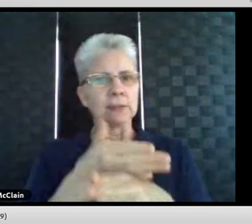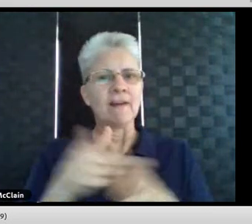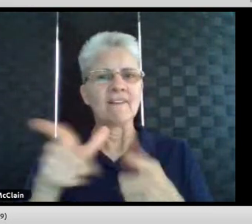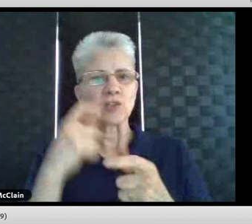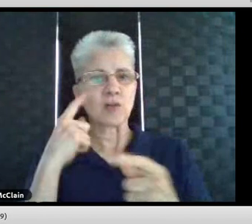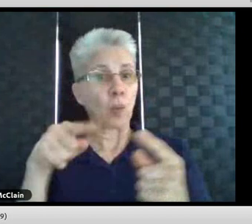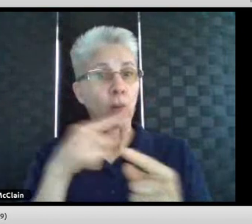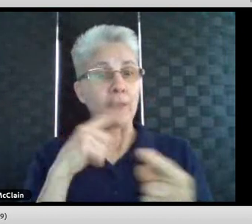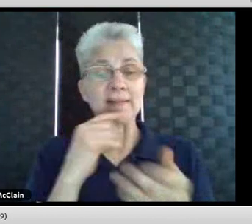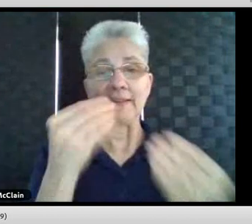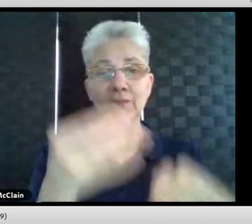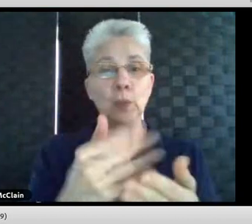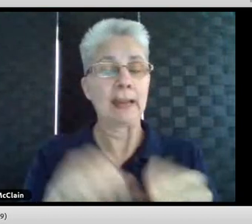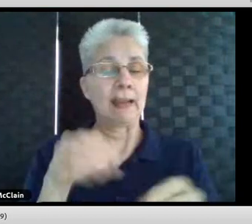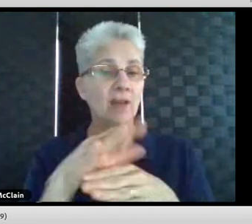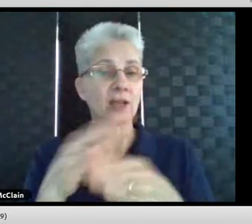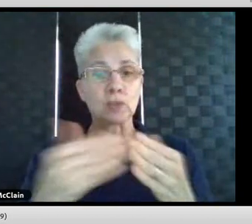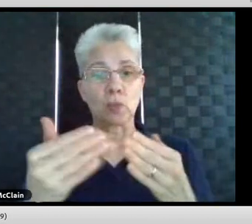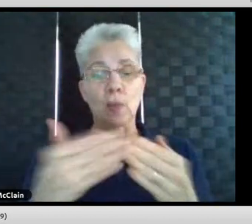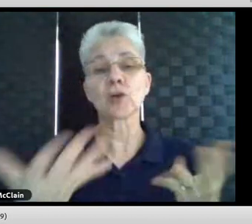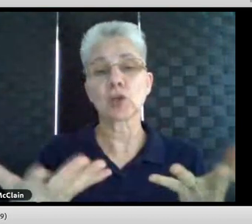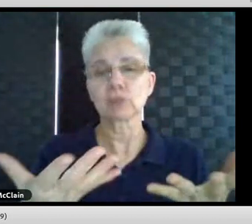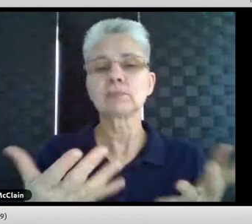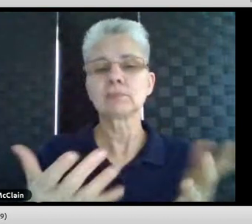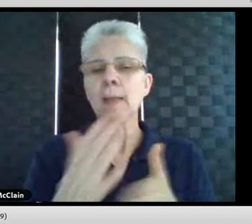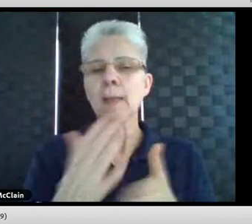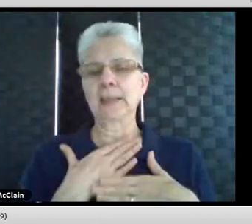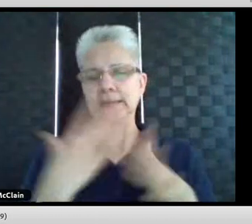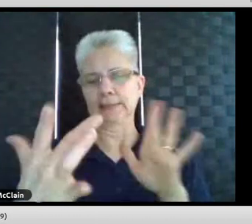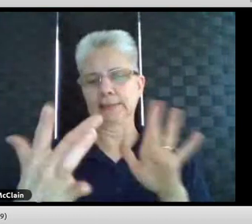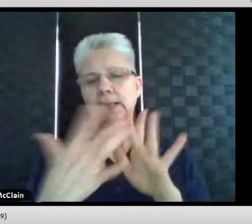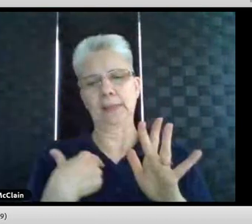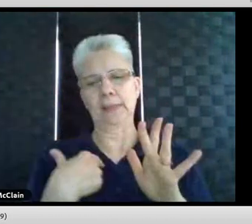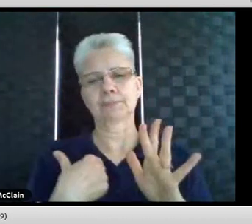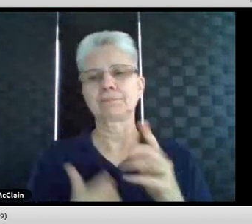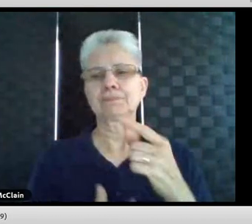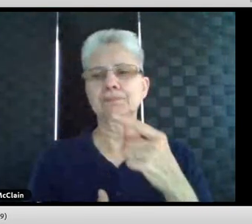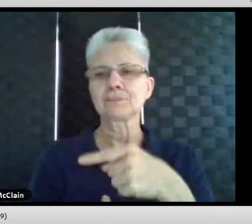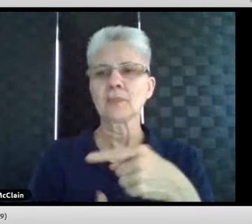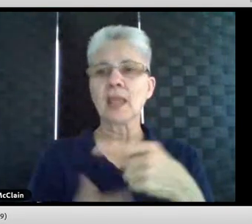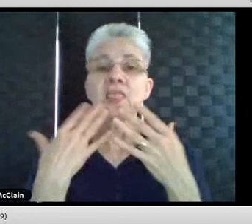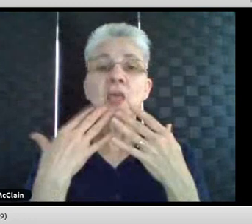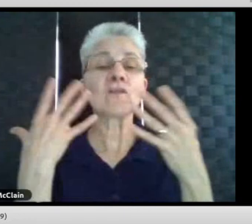if I can give you any advice whatsoever, please don't hesitate to contact me. So thank you very much.